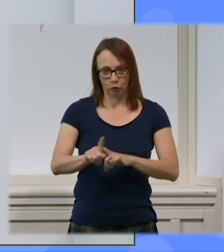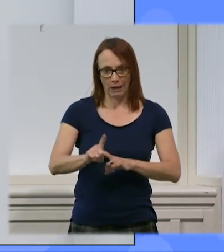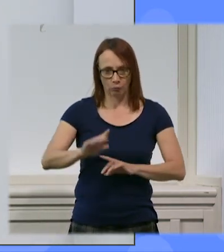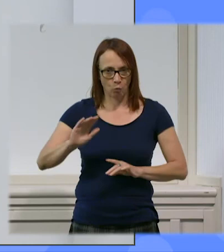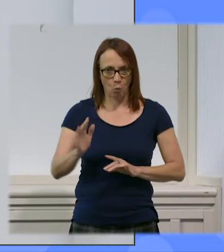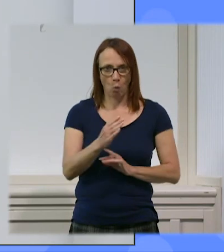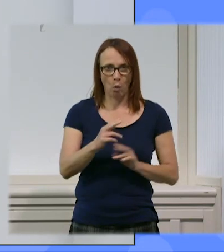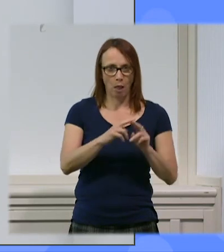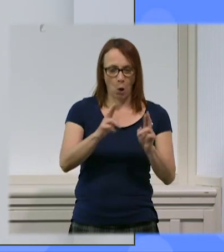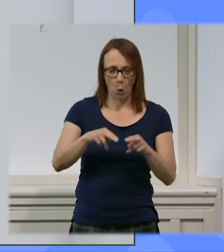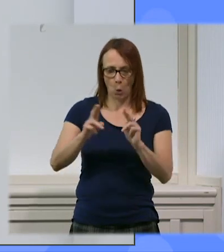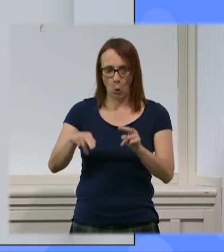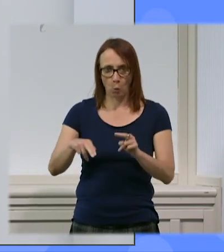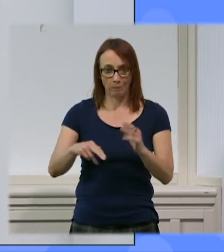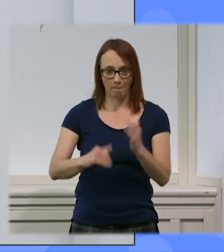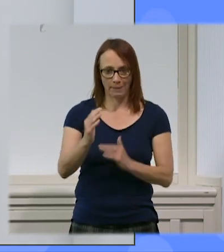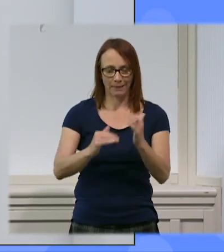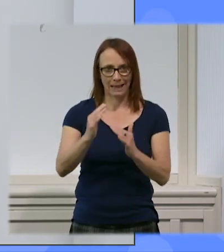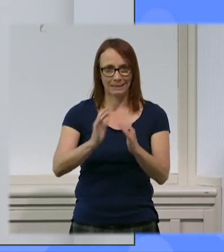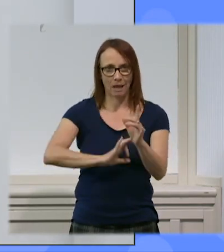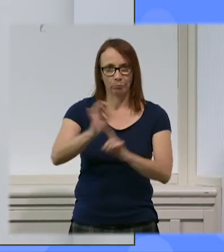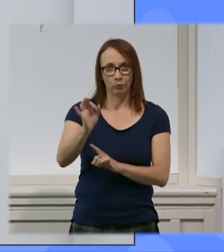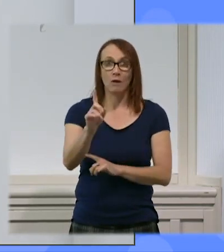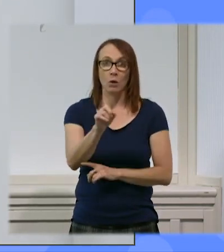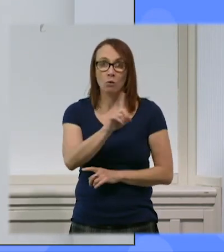home in the country and the reason we want to do that is we're trying to